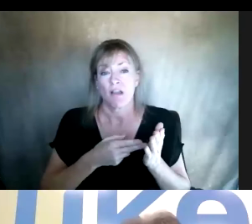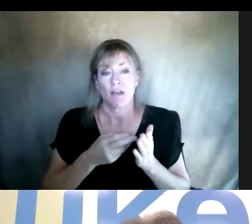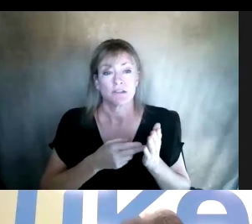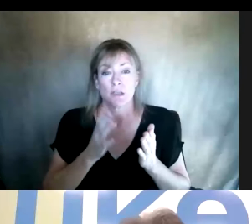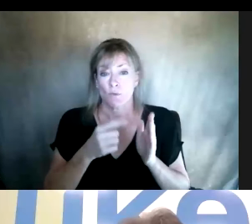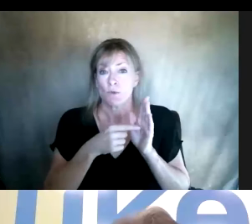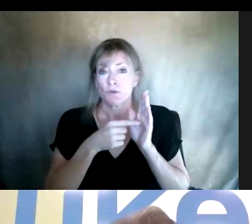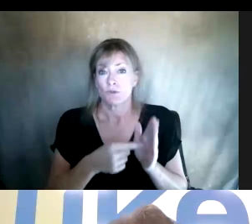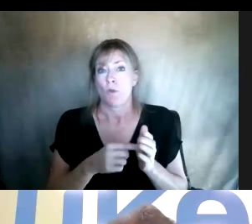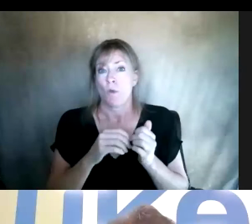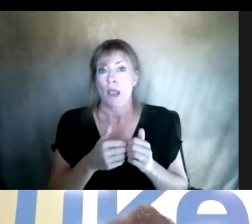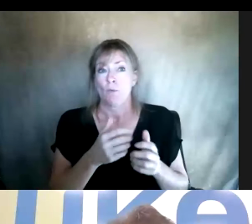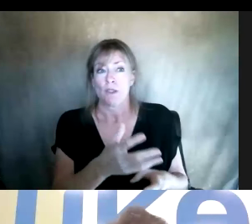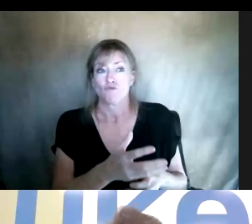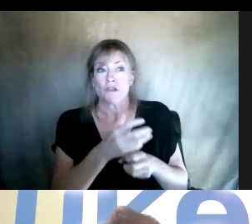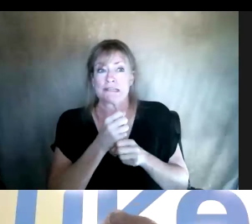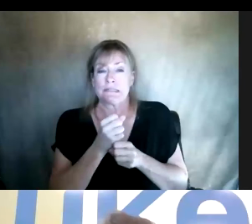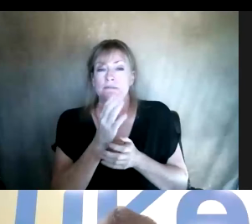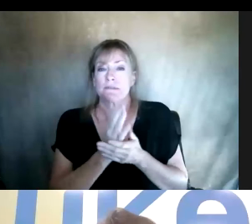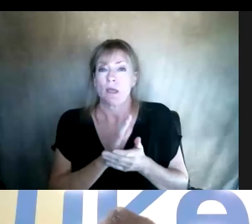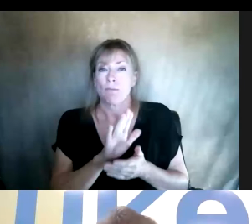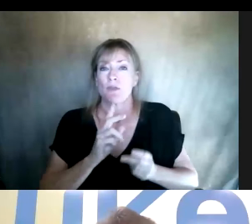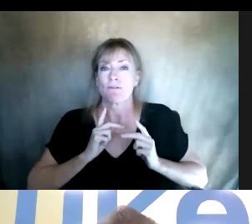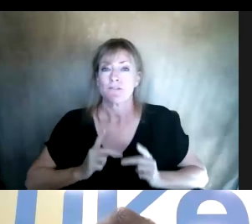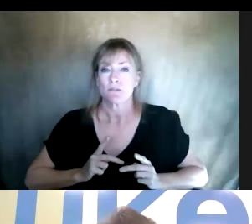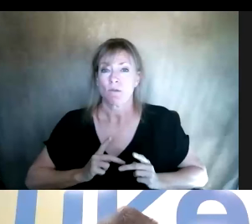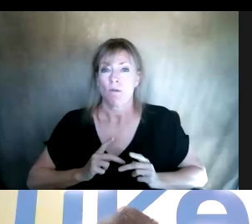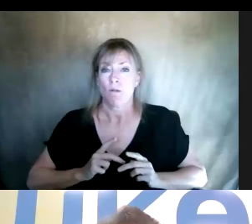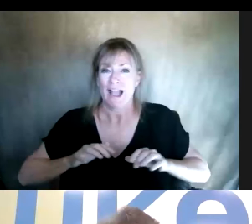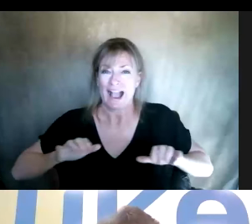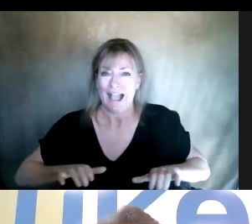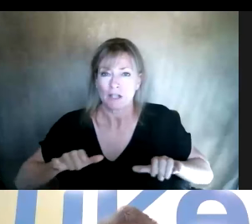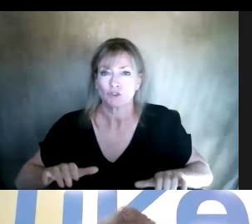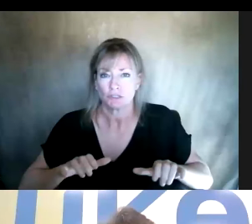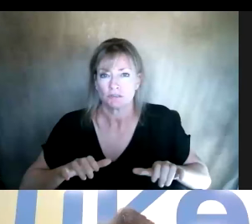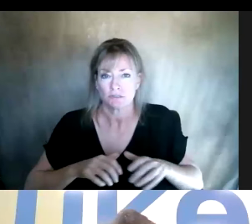WE CAN RECEIVE SOME OF THE PHYSICAL ACTIONS THAT MAY COME NEXT.